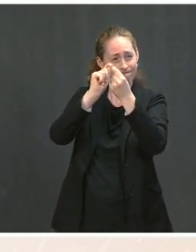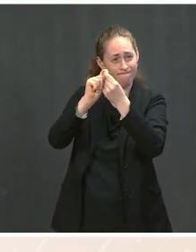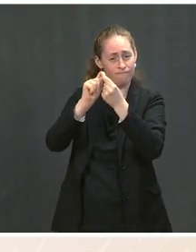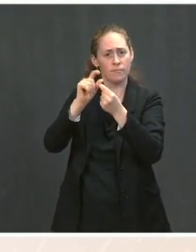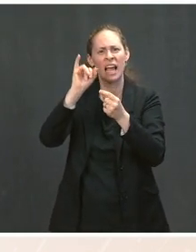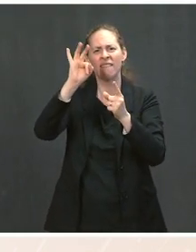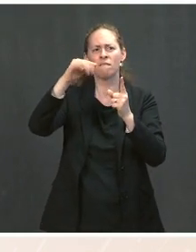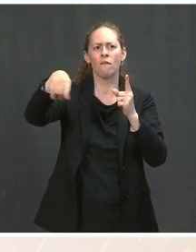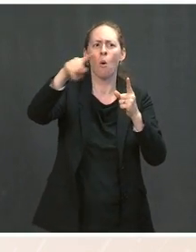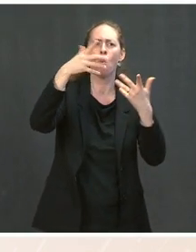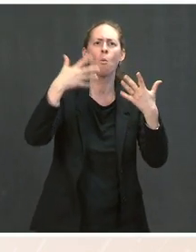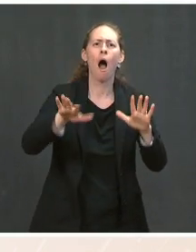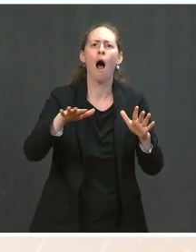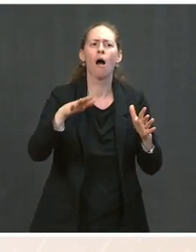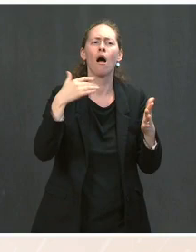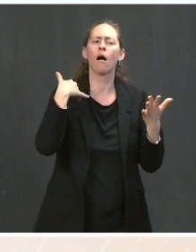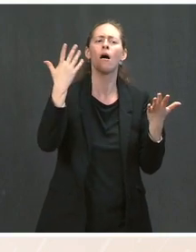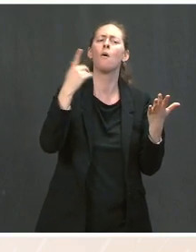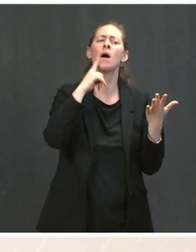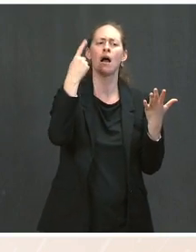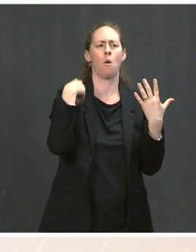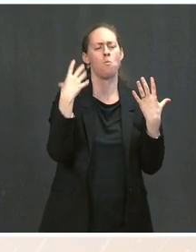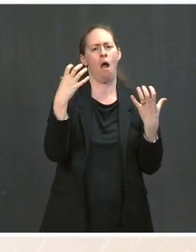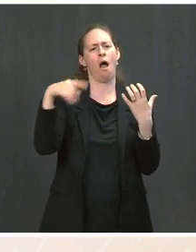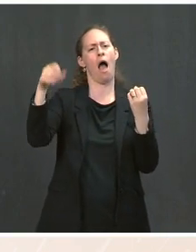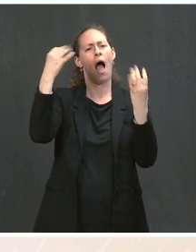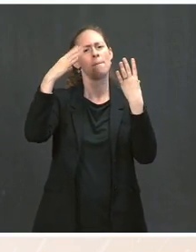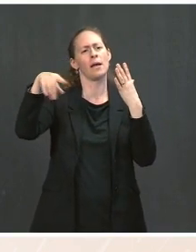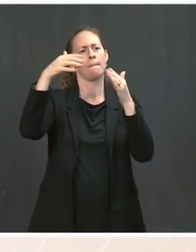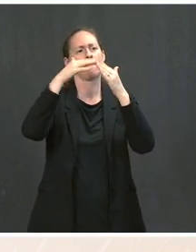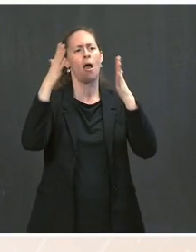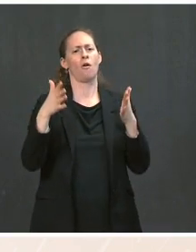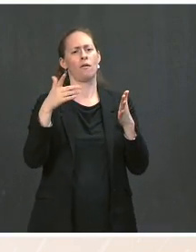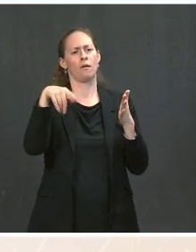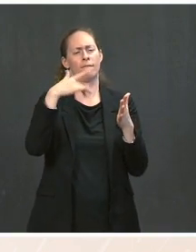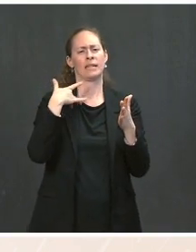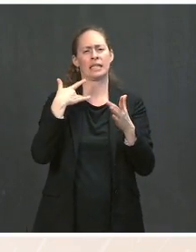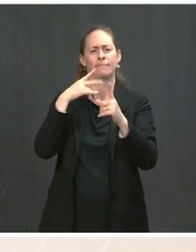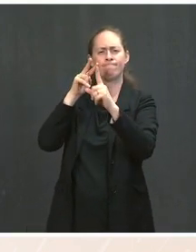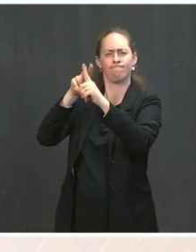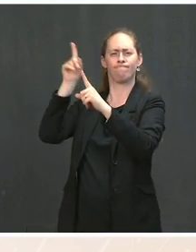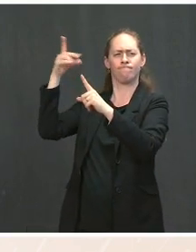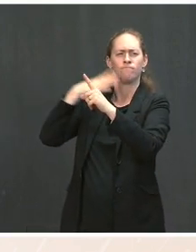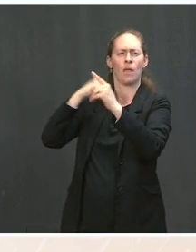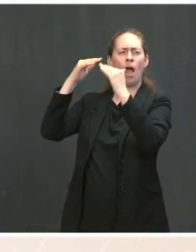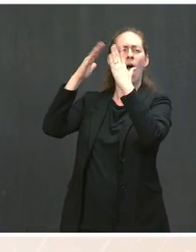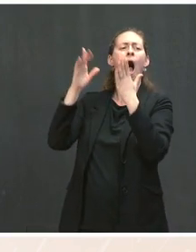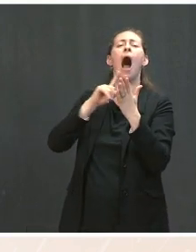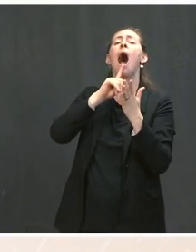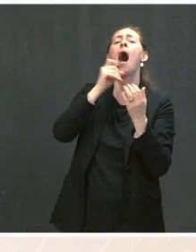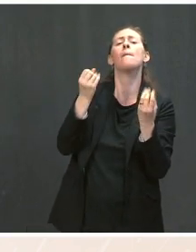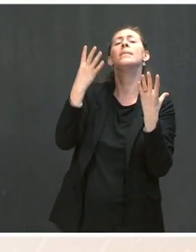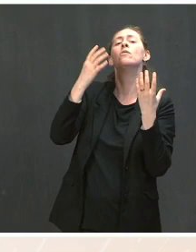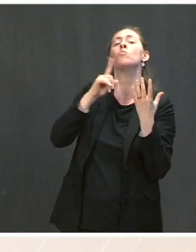How many Americans, by your judgment, by the White House's judgment, are you assessing do not want to take a vaccine?